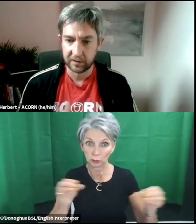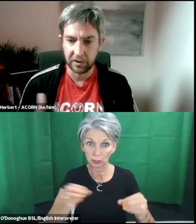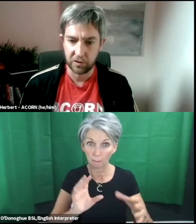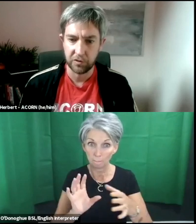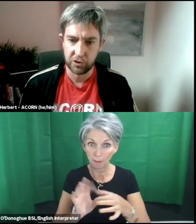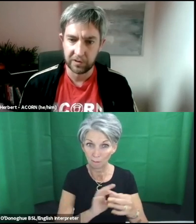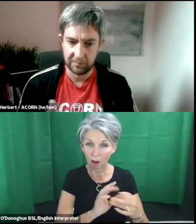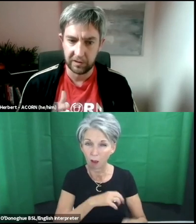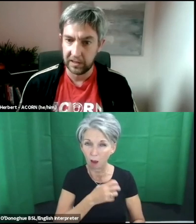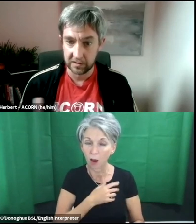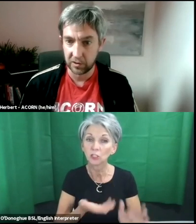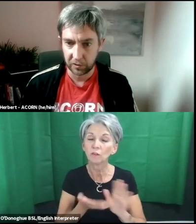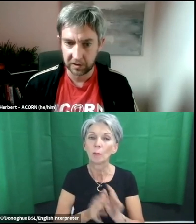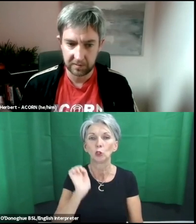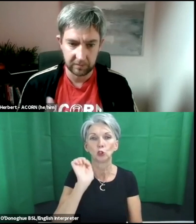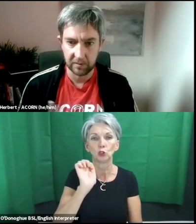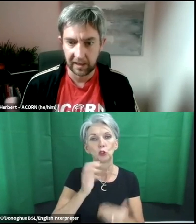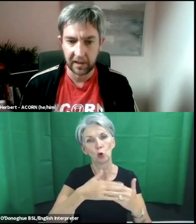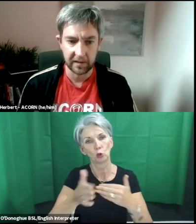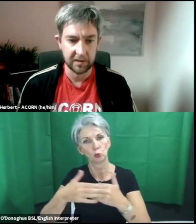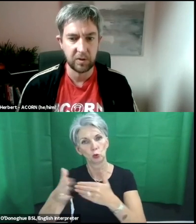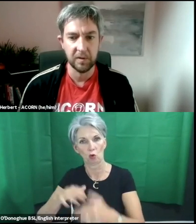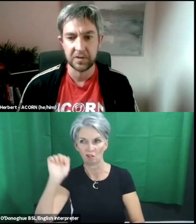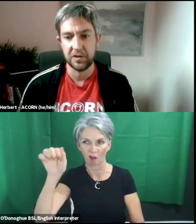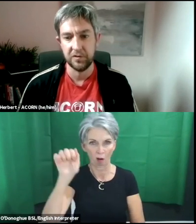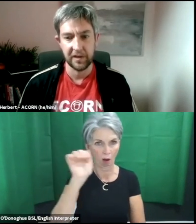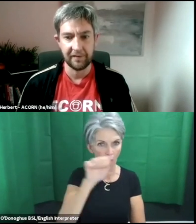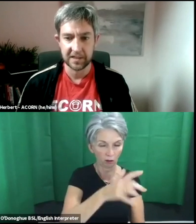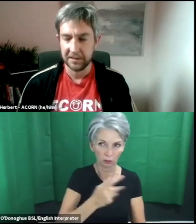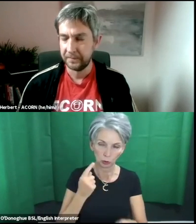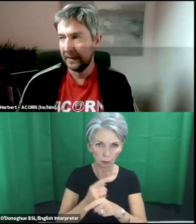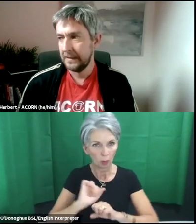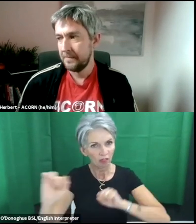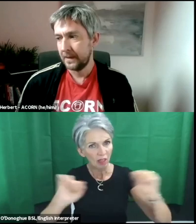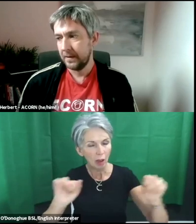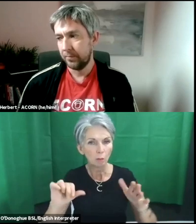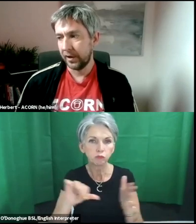is by going door-to-door in communities and talking to people about the problems and issues that they're facing.